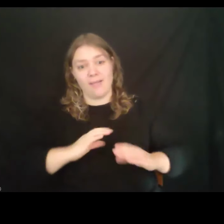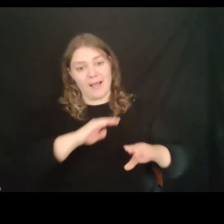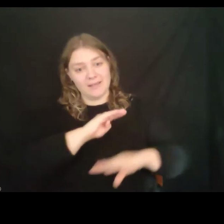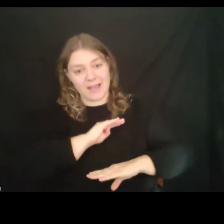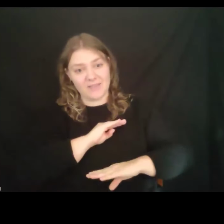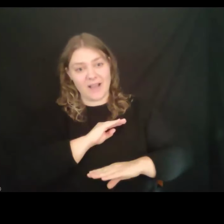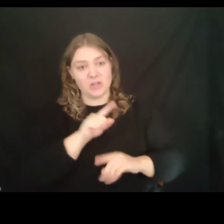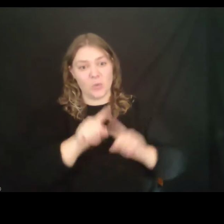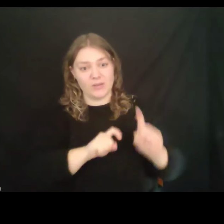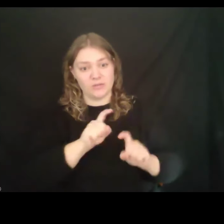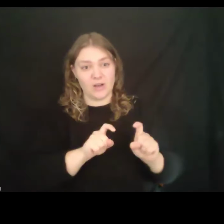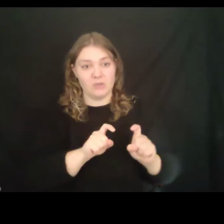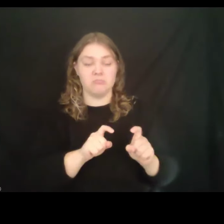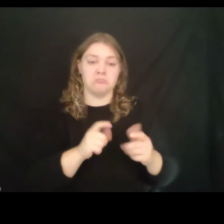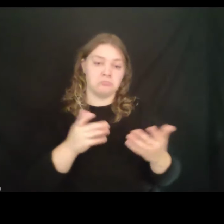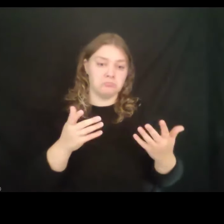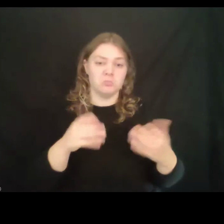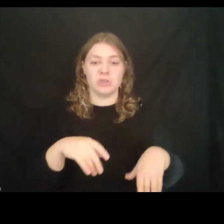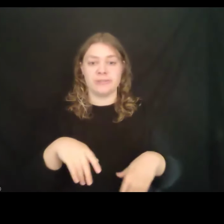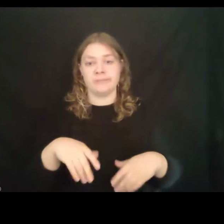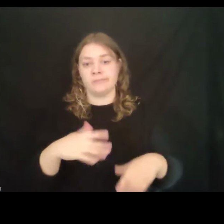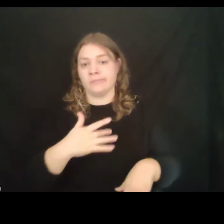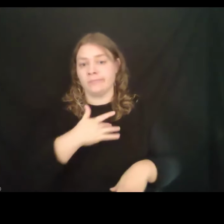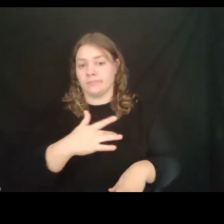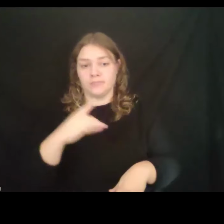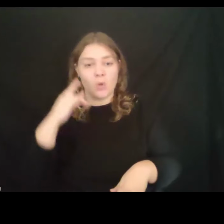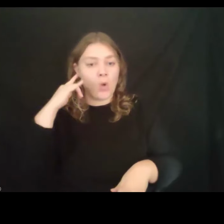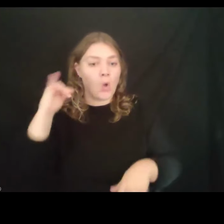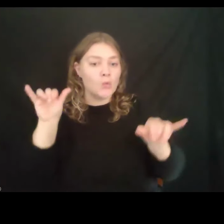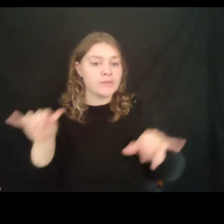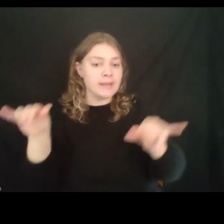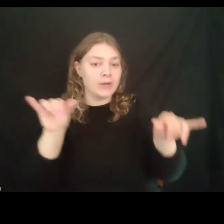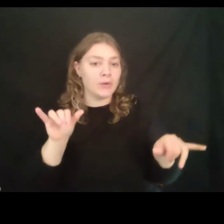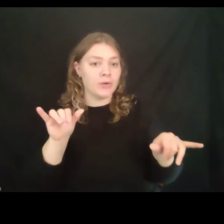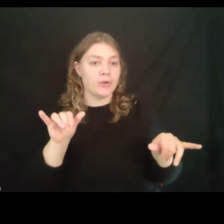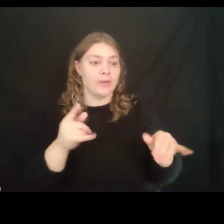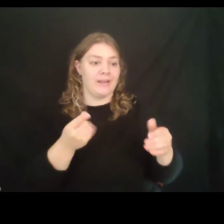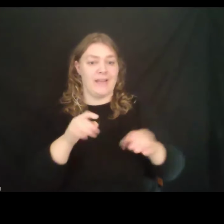a kind of the goal standard and evaluating um satisfaction with Mental Health Service